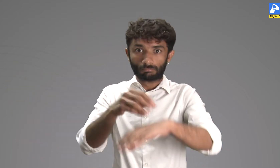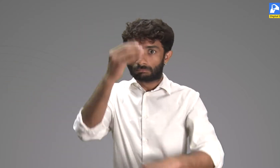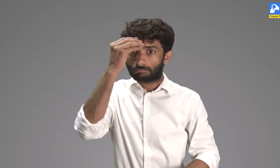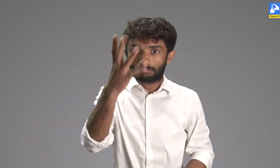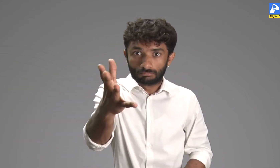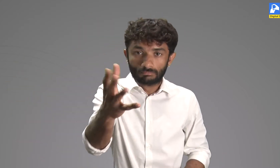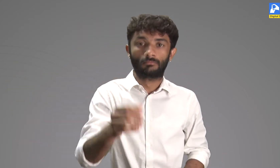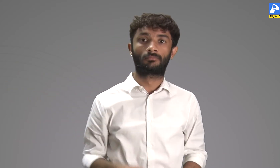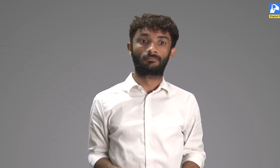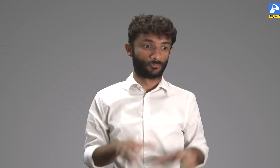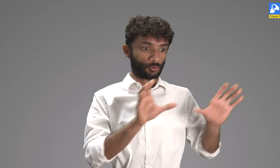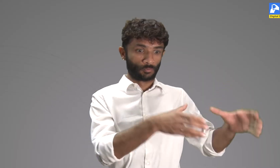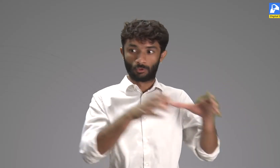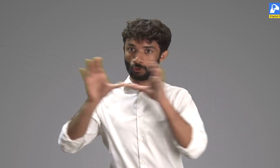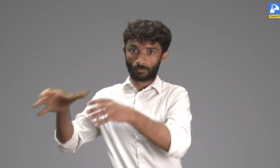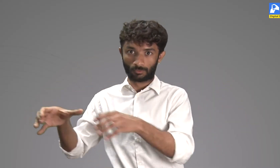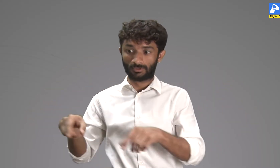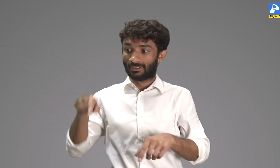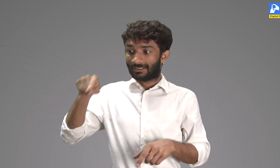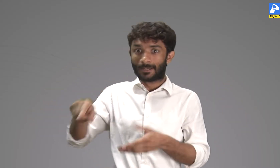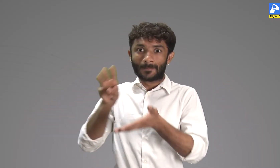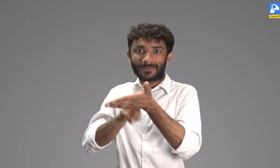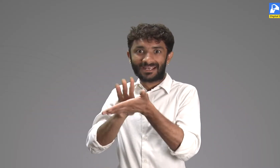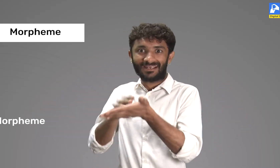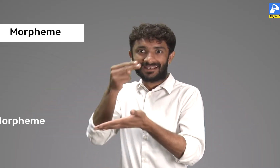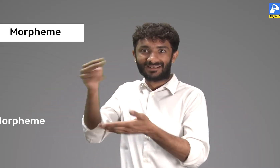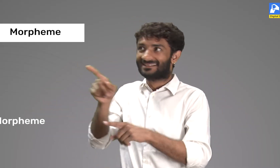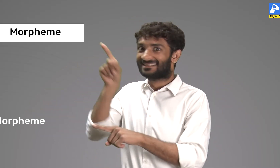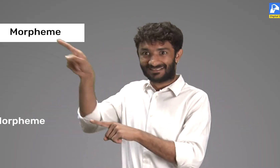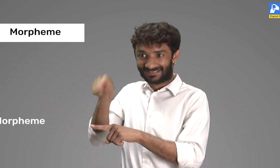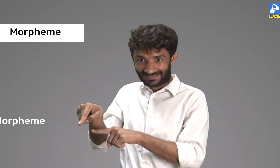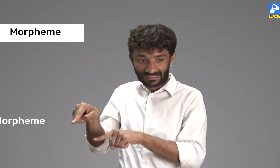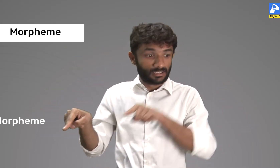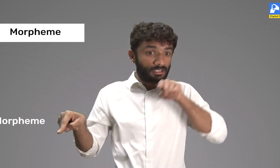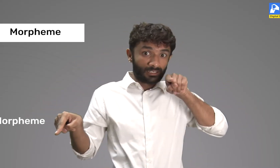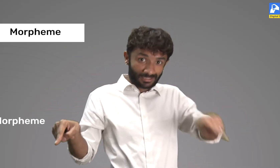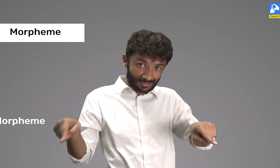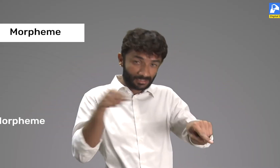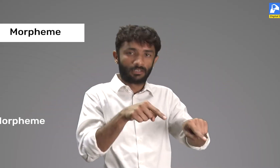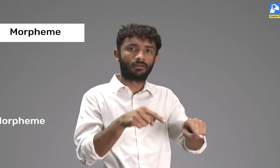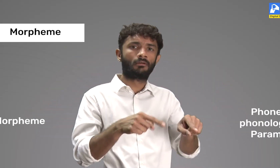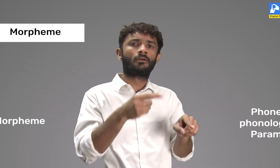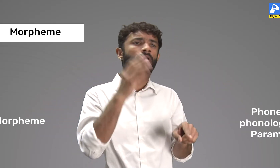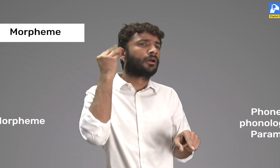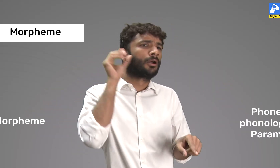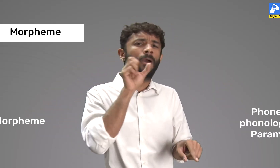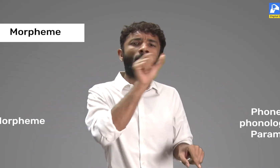However, we have two groups: Morphemes and Phonemes.